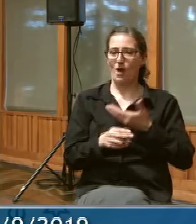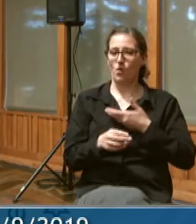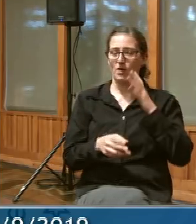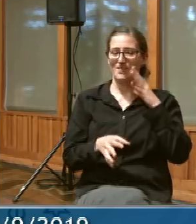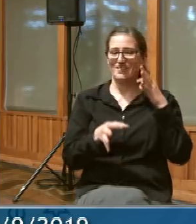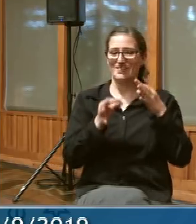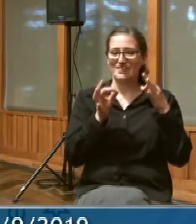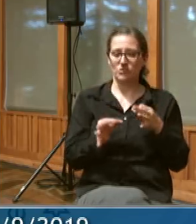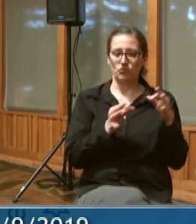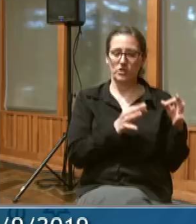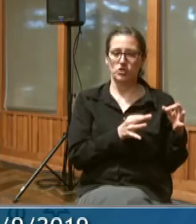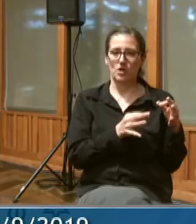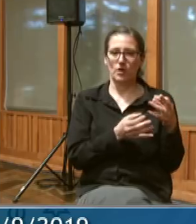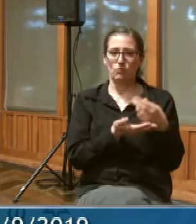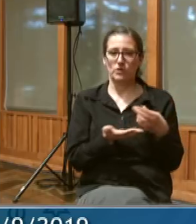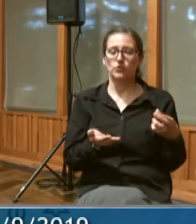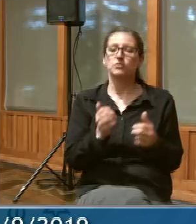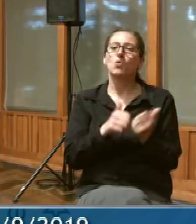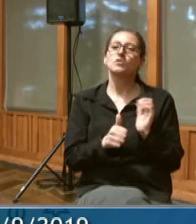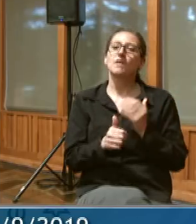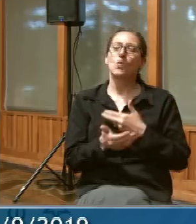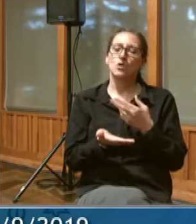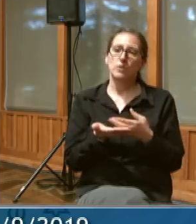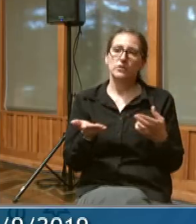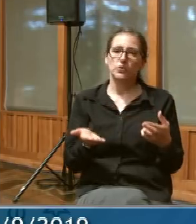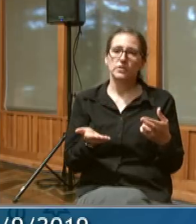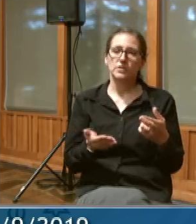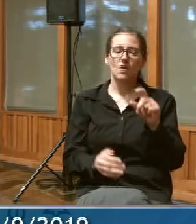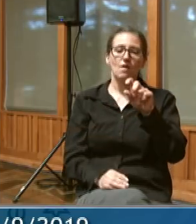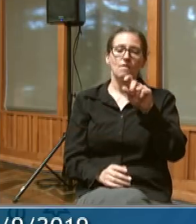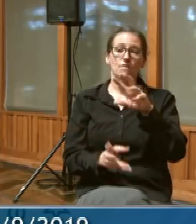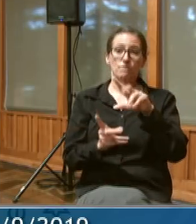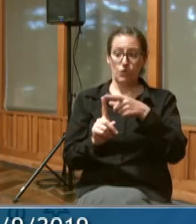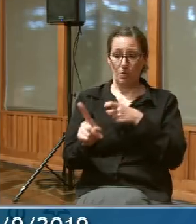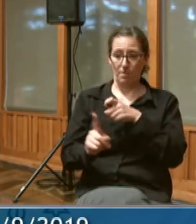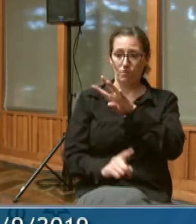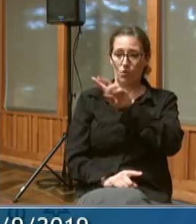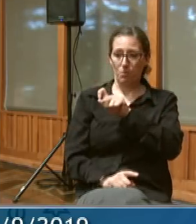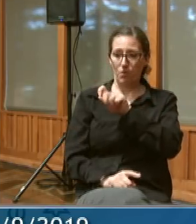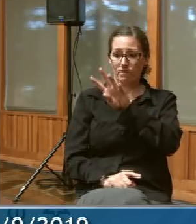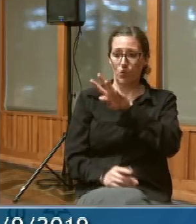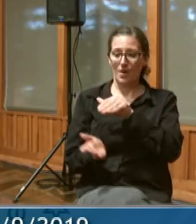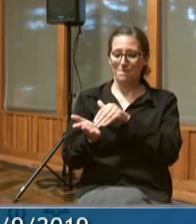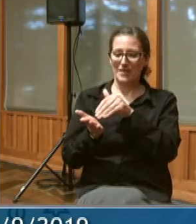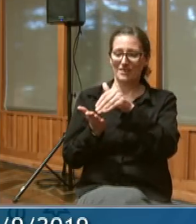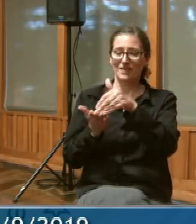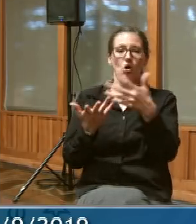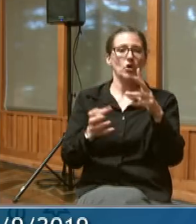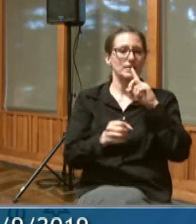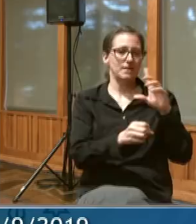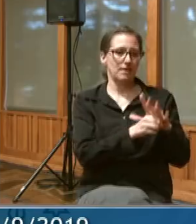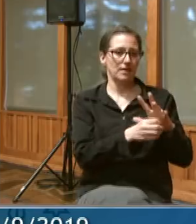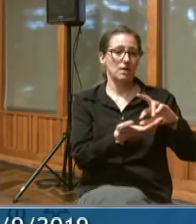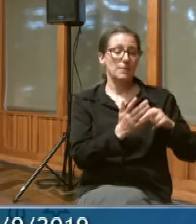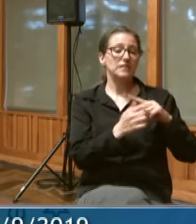$4.4 BILLION NET OF INTERNAL TRANSFERS. WE TALK ABOUT DISCRETIONARY RESOURCES.